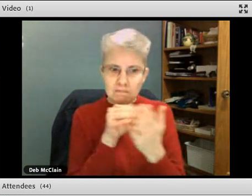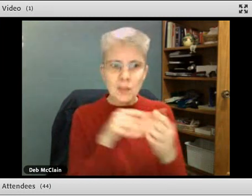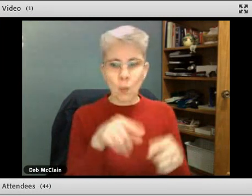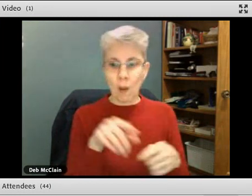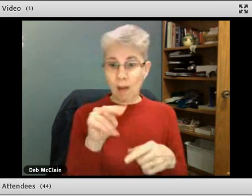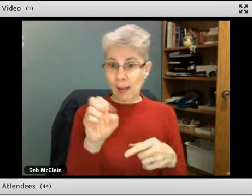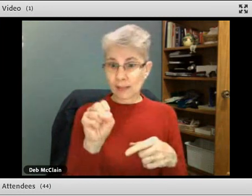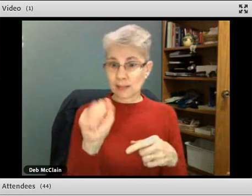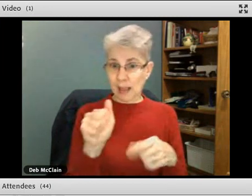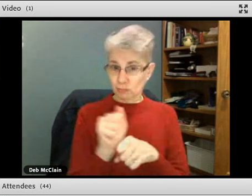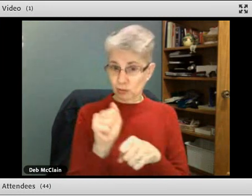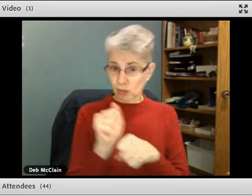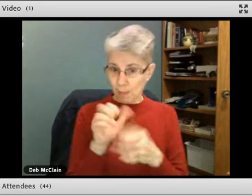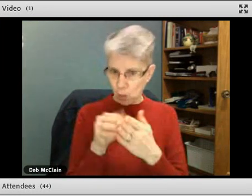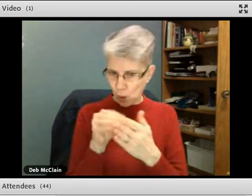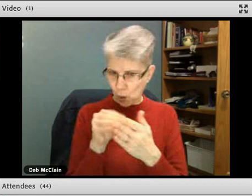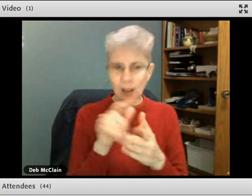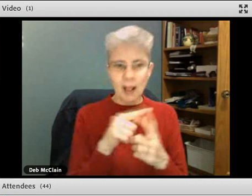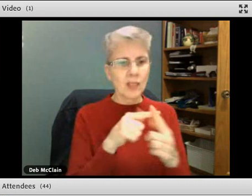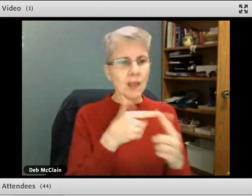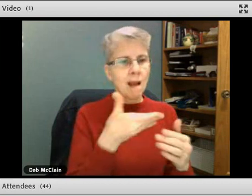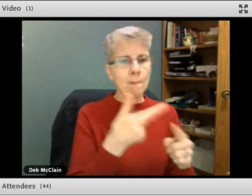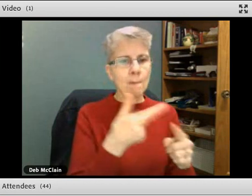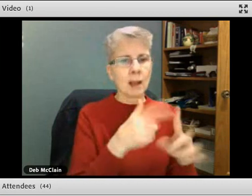and then being hired by a company called Datatrol,